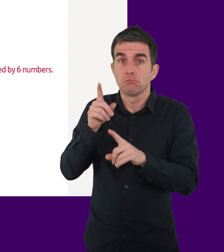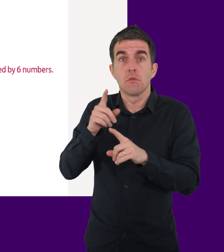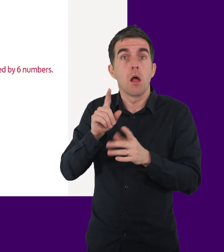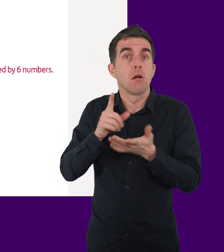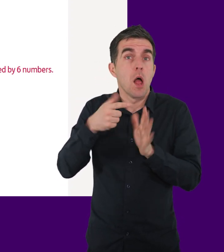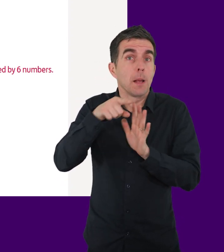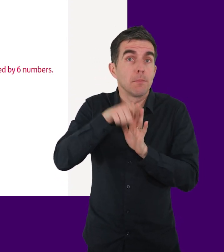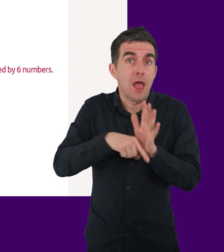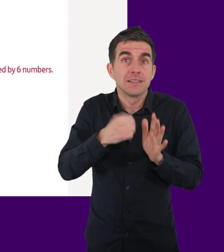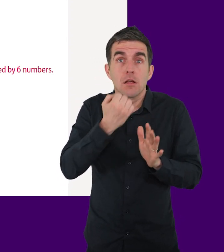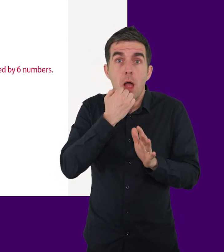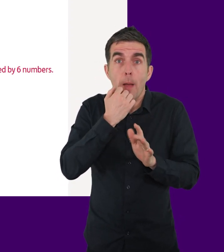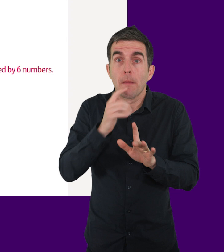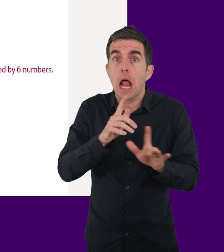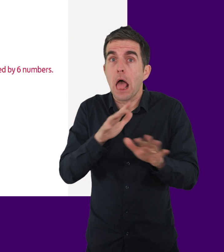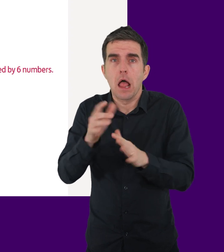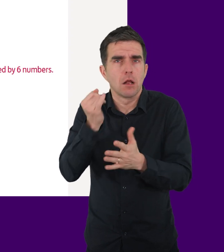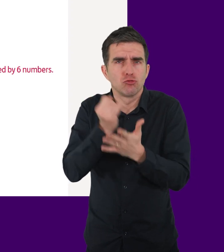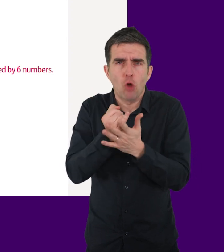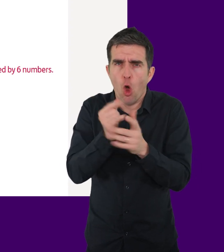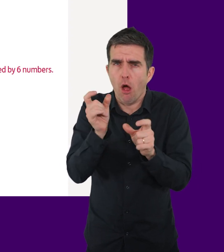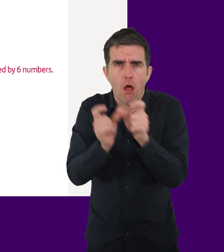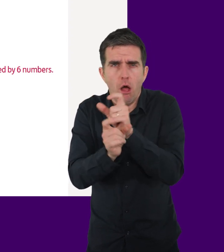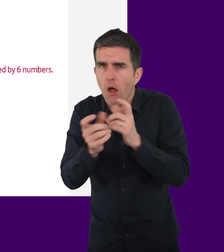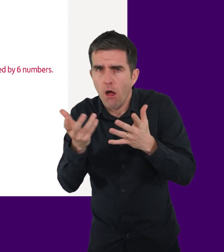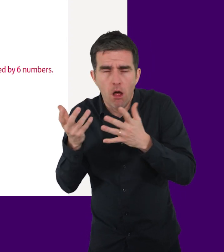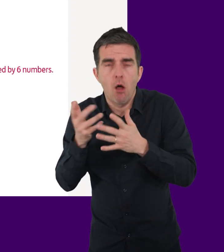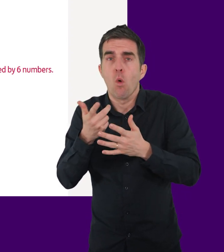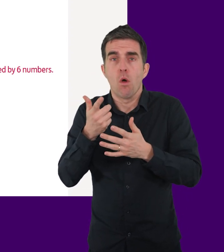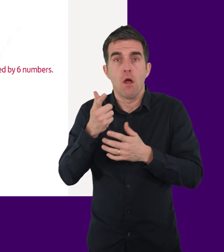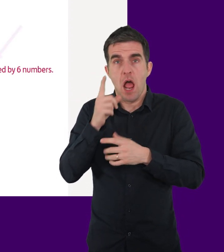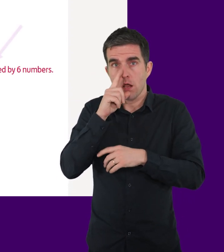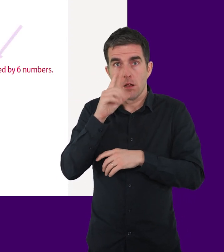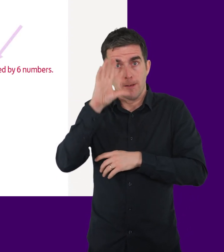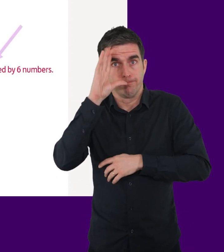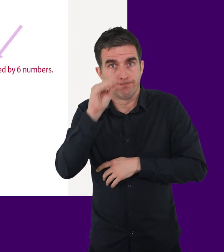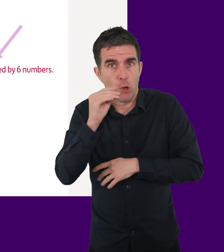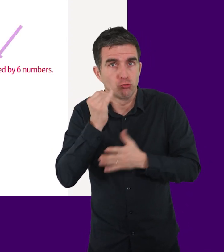In this form, when a policy number in an incorrect format is entered, the error message